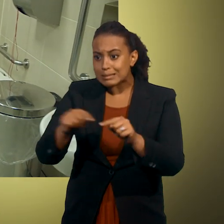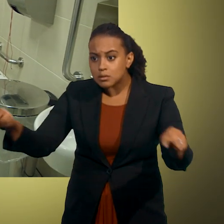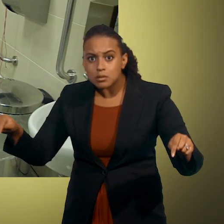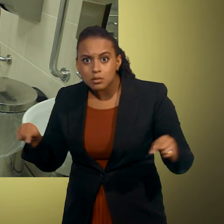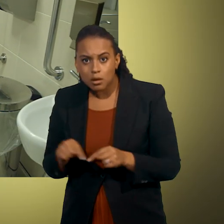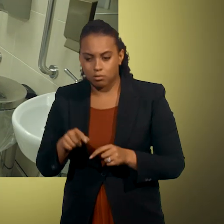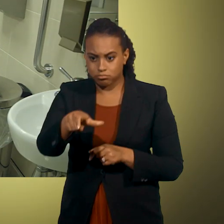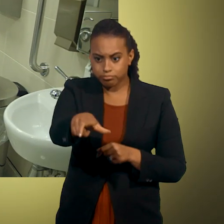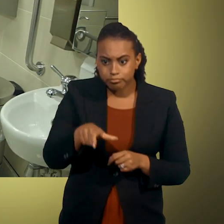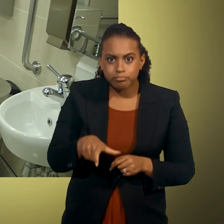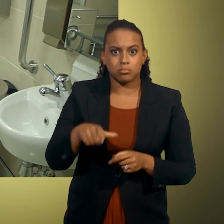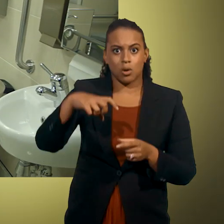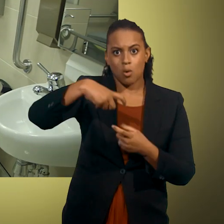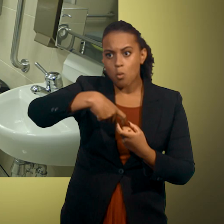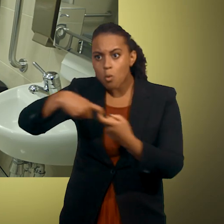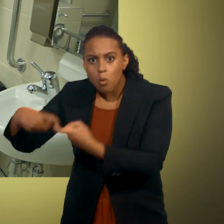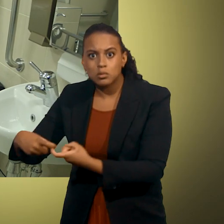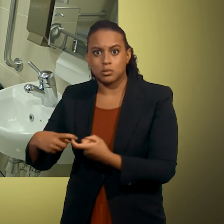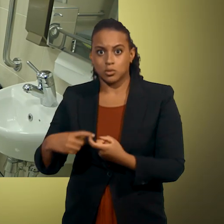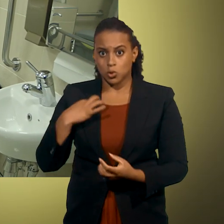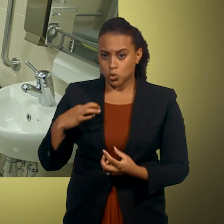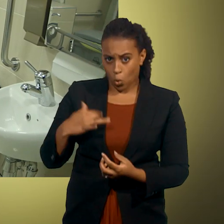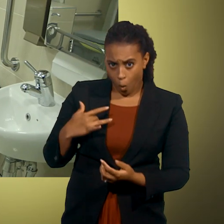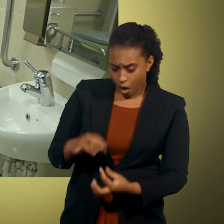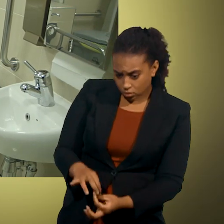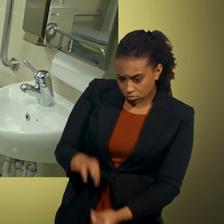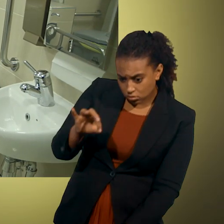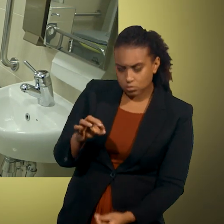There's a hoist, bed and the toilet is 48 centimetres high.